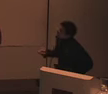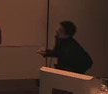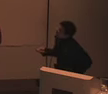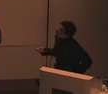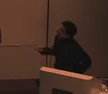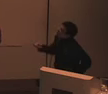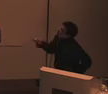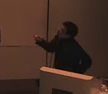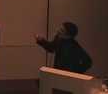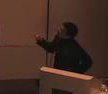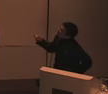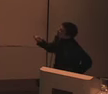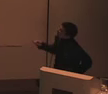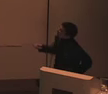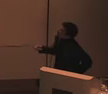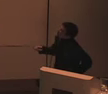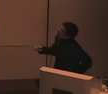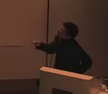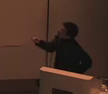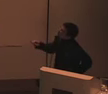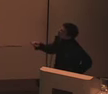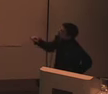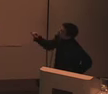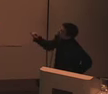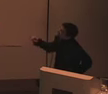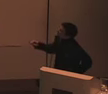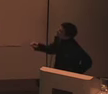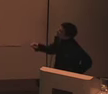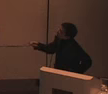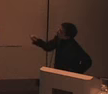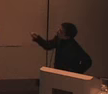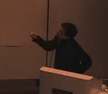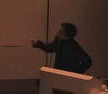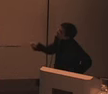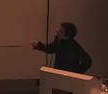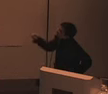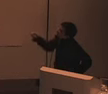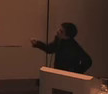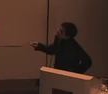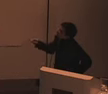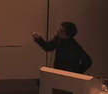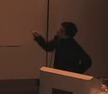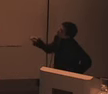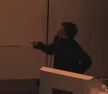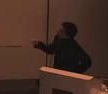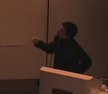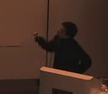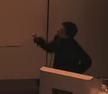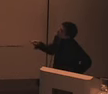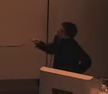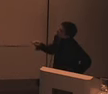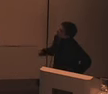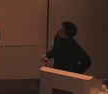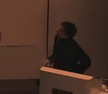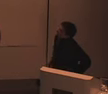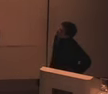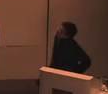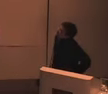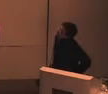Yeah, this looks like a huge house, but this one is only one house.